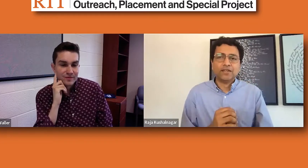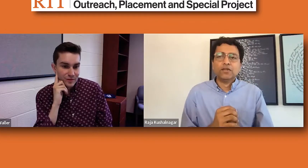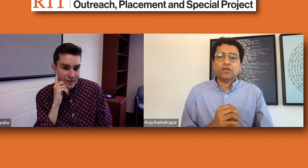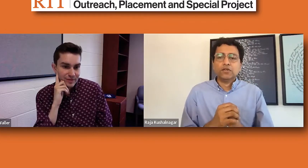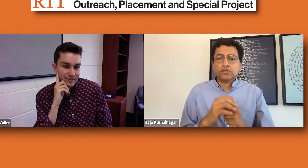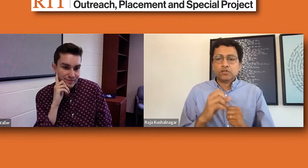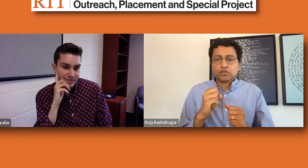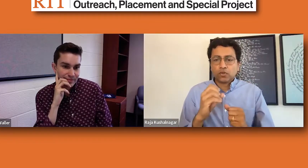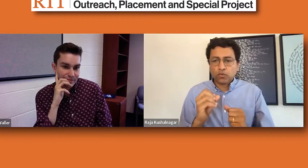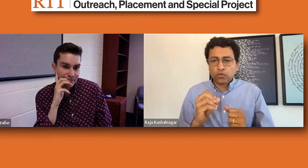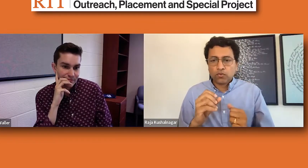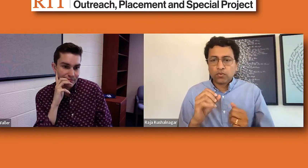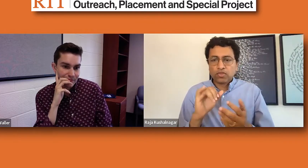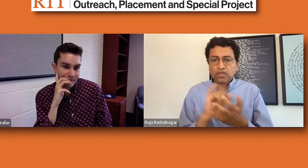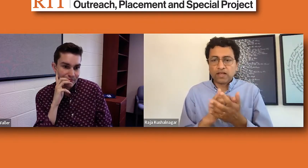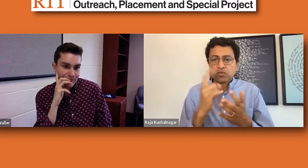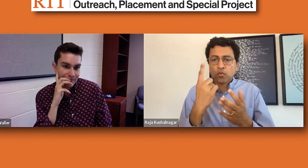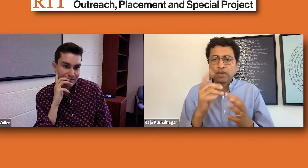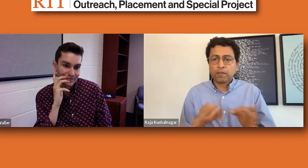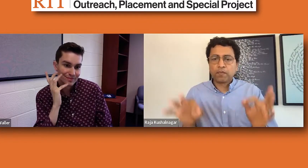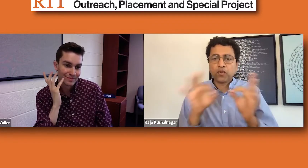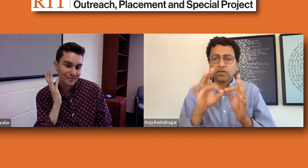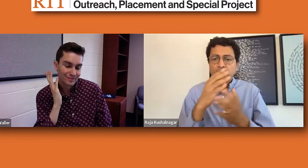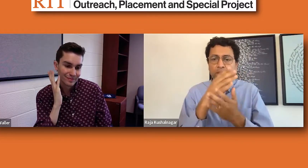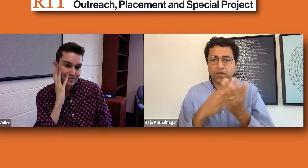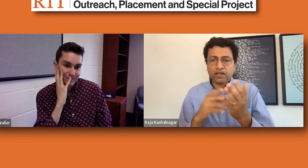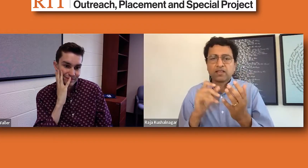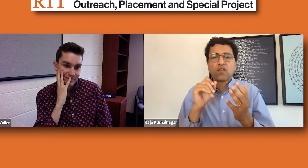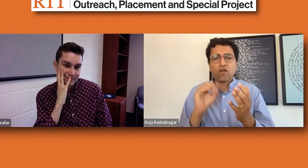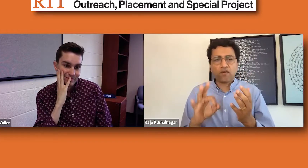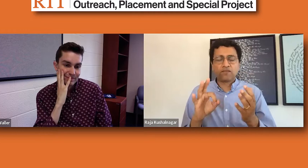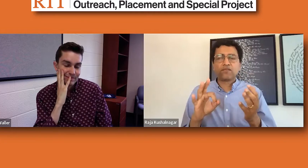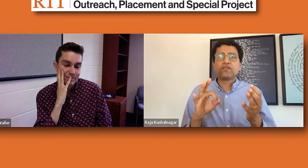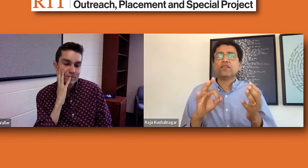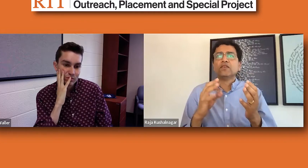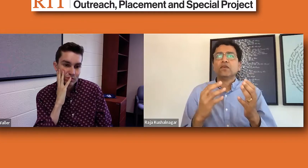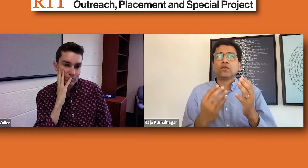And so I think those connections are really valuable.